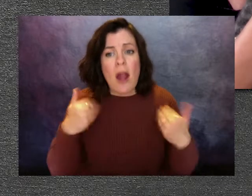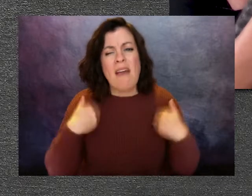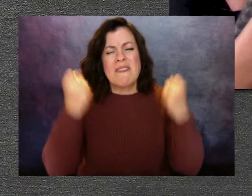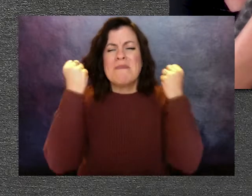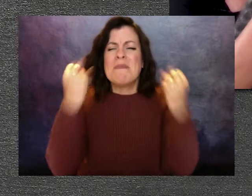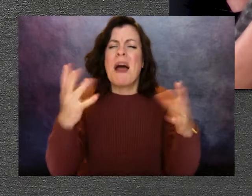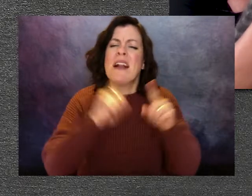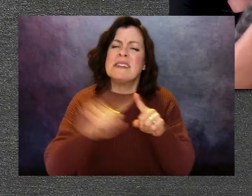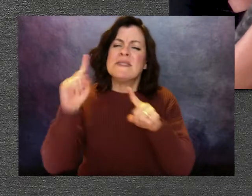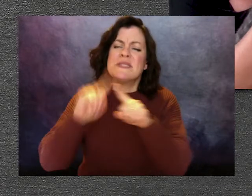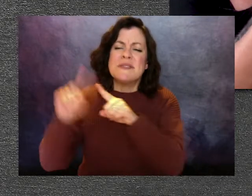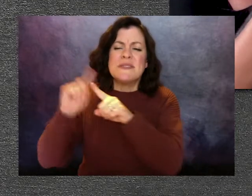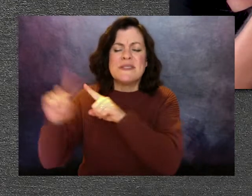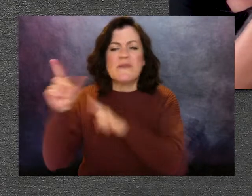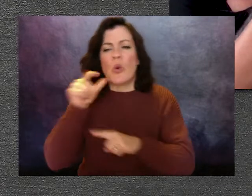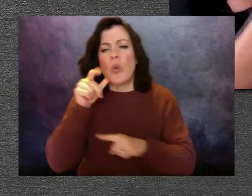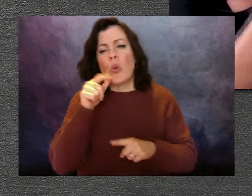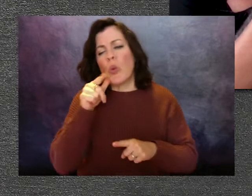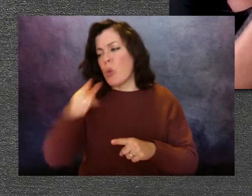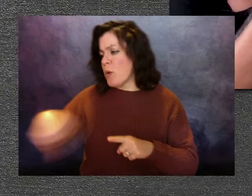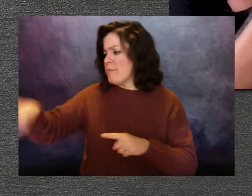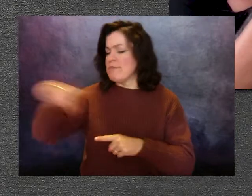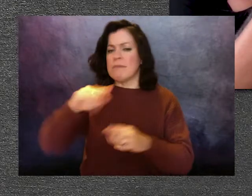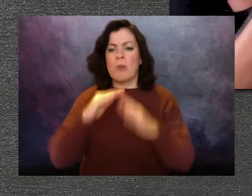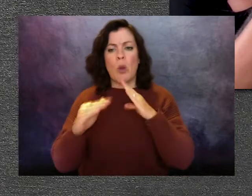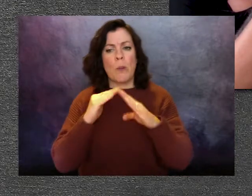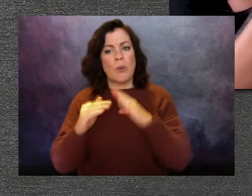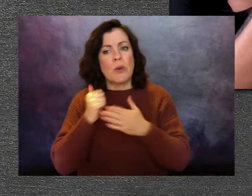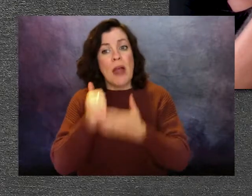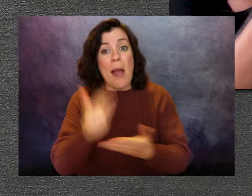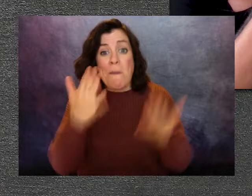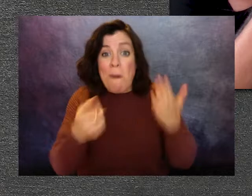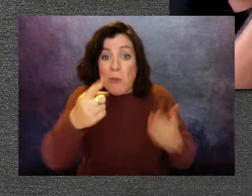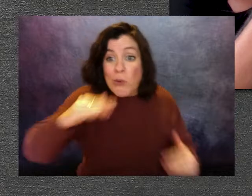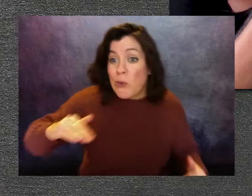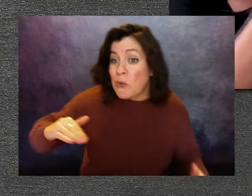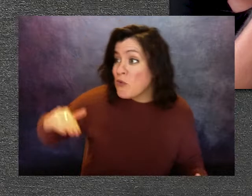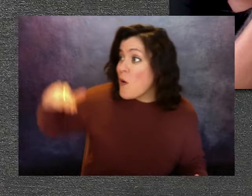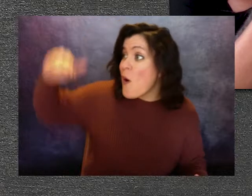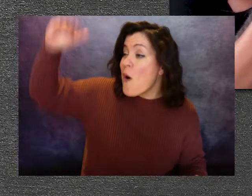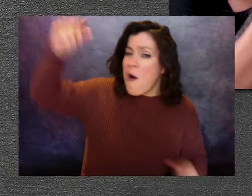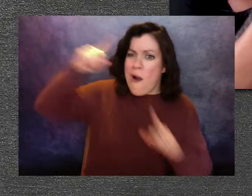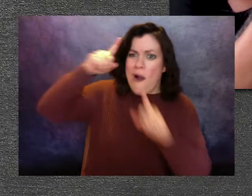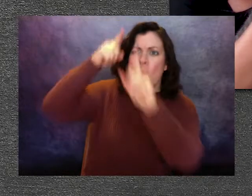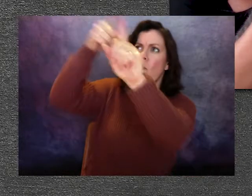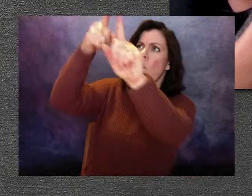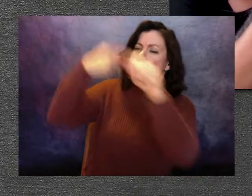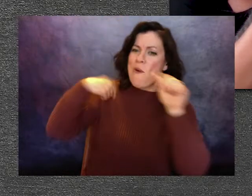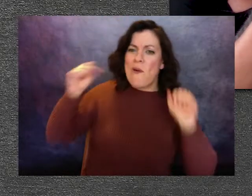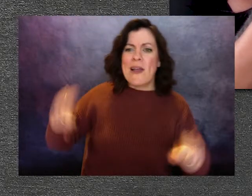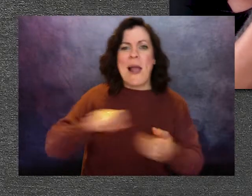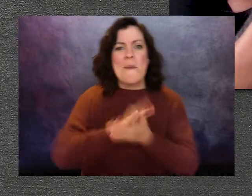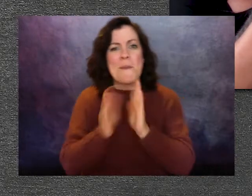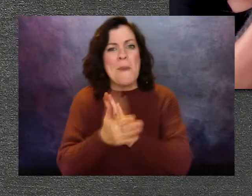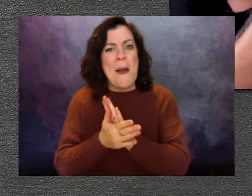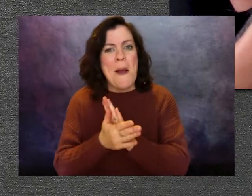And it's fun to think about what you might want to be when you grow up. Have you ever thought about what you want to be when you grow up?